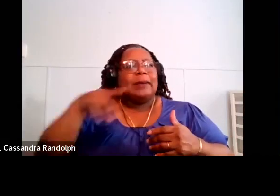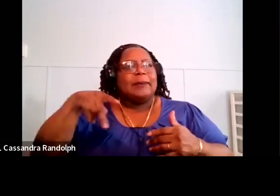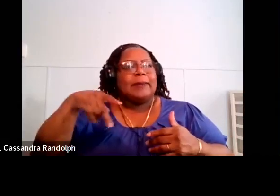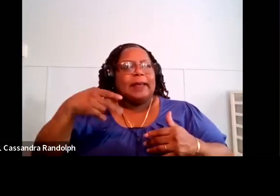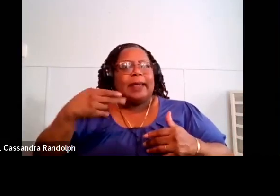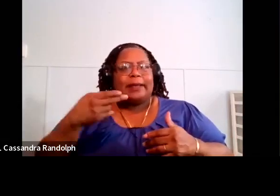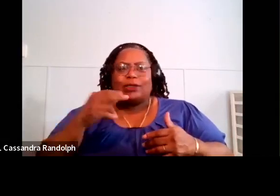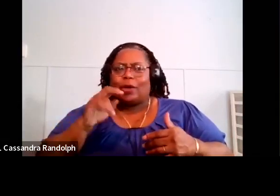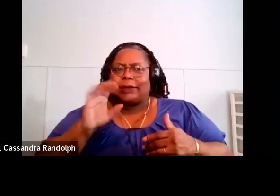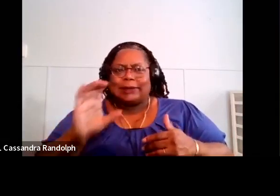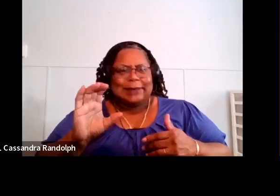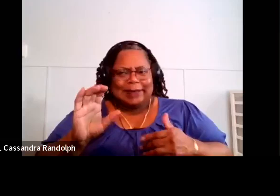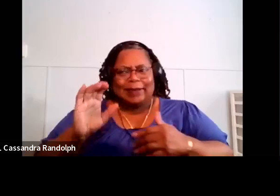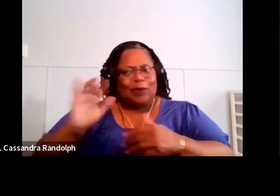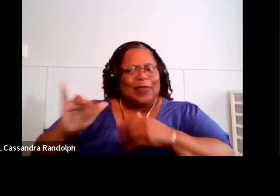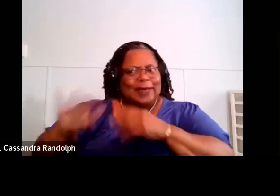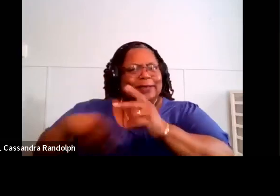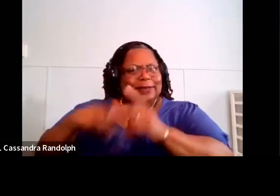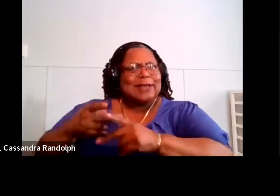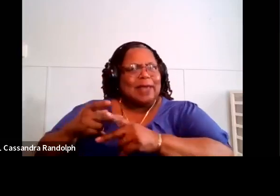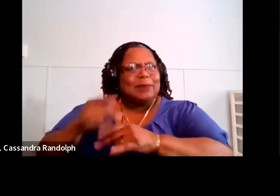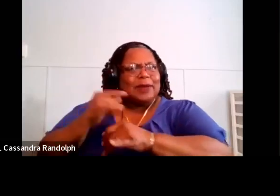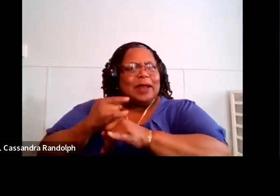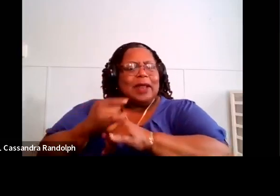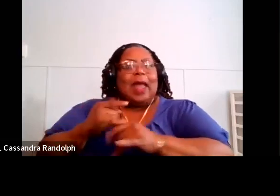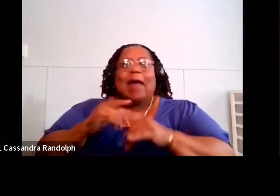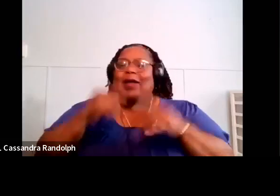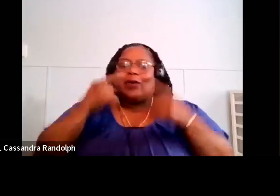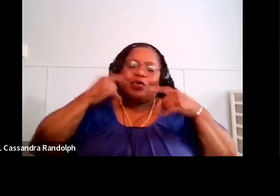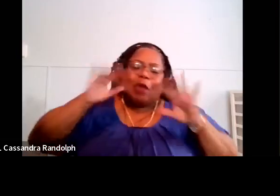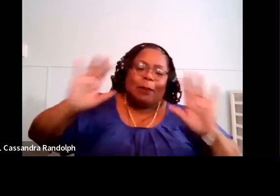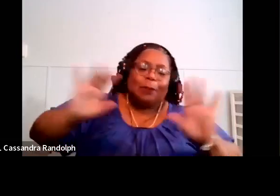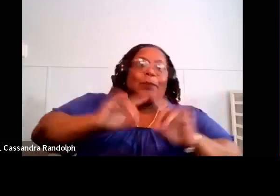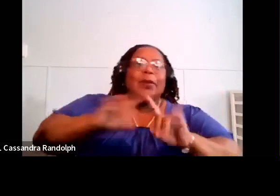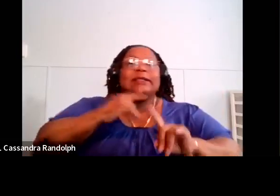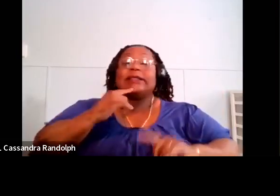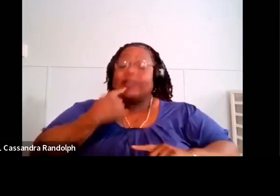love and thank you. Honestly, I really look forward to the day when we don't need the